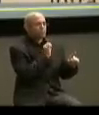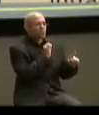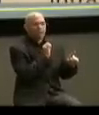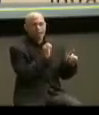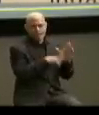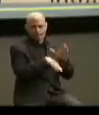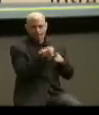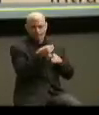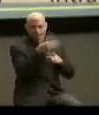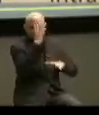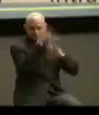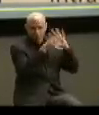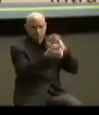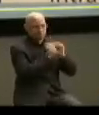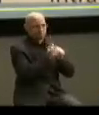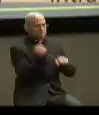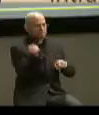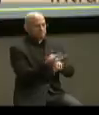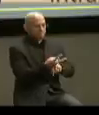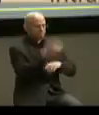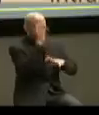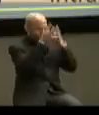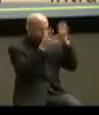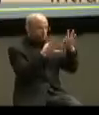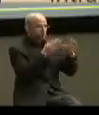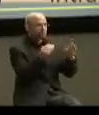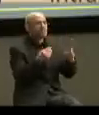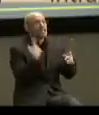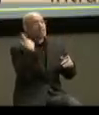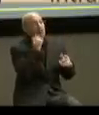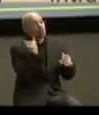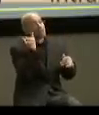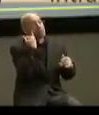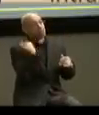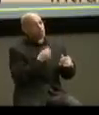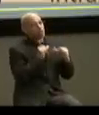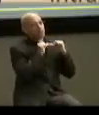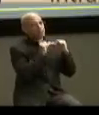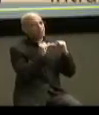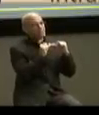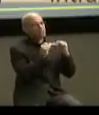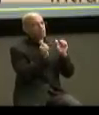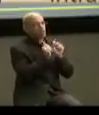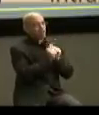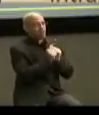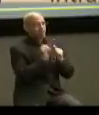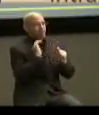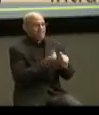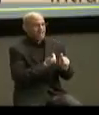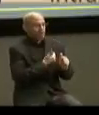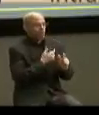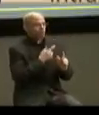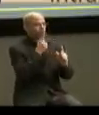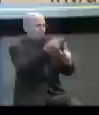OUT-EDUCATE, AND OUT-BUILD OUR COMPETITORS. IF WE'RE GOING TO MAINTAIN OUR COME TESTIMONYPETITIVE POSITION